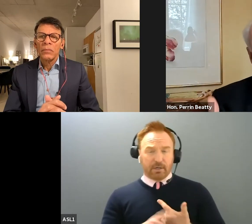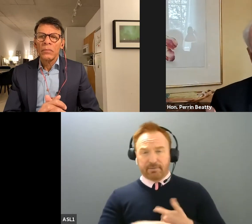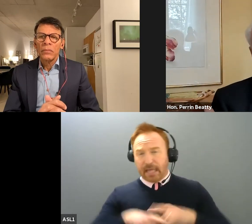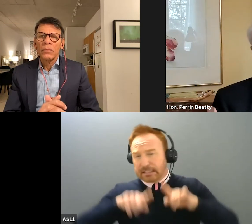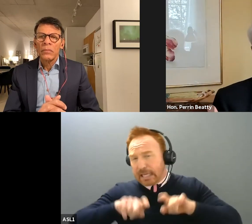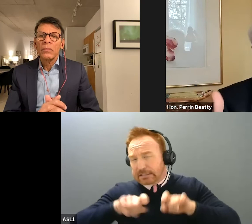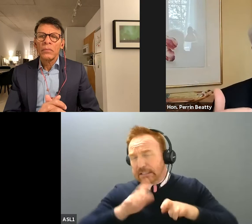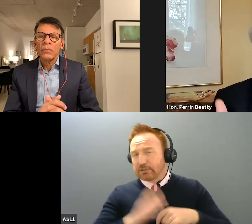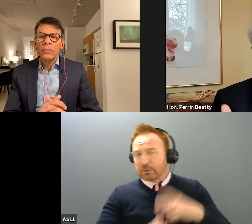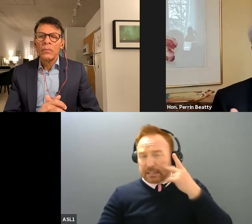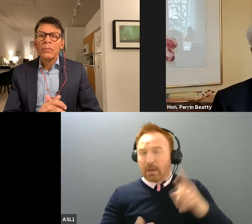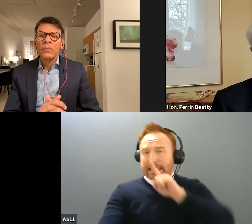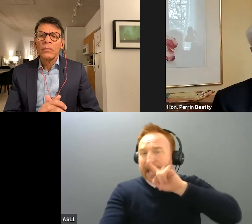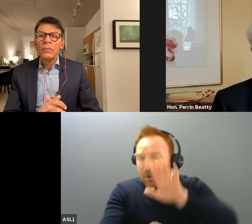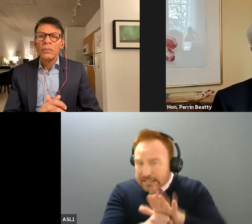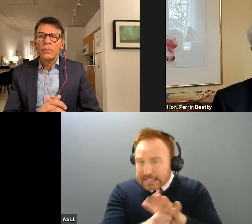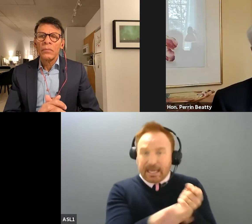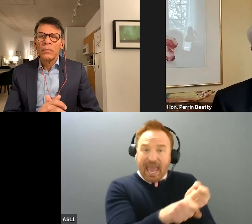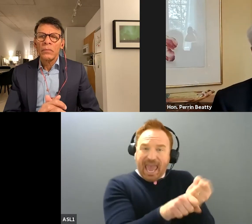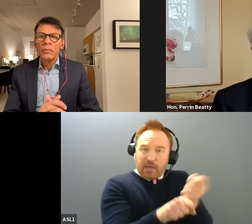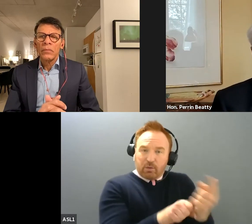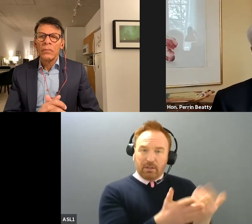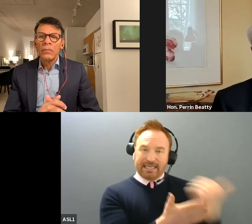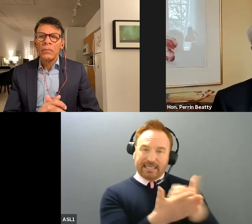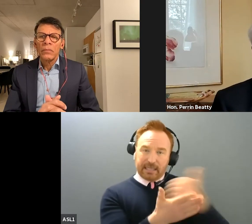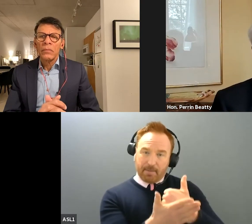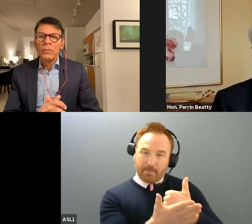not endorsing the program, but saying let's do a trial and see how it works and see if this